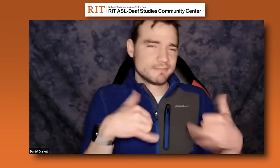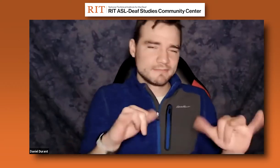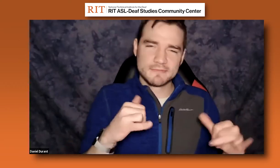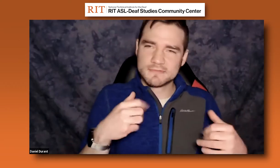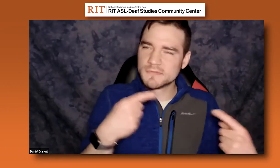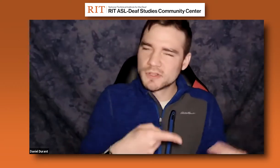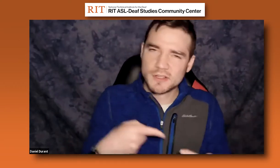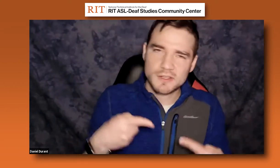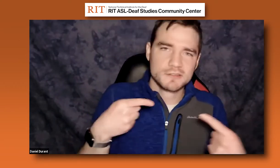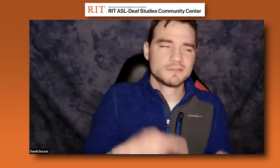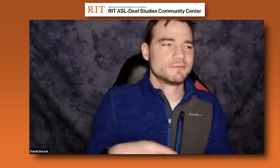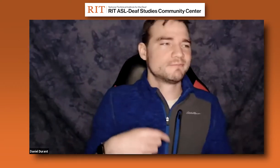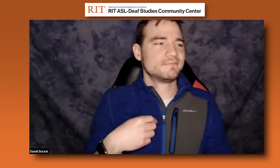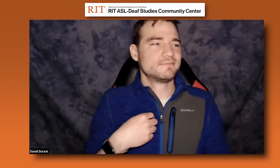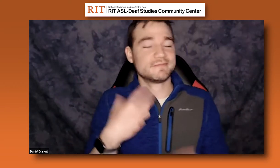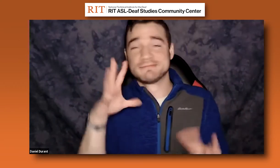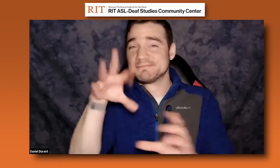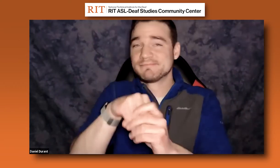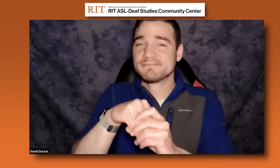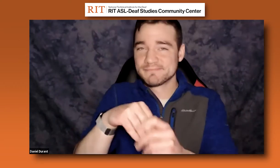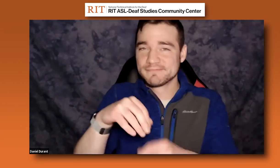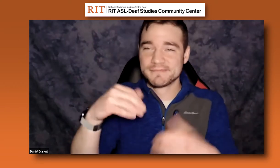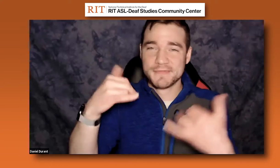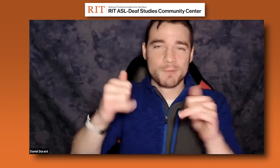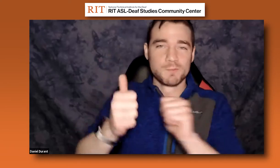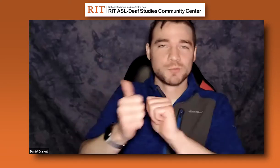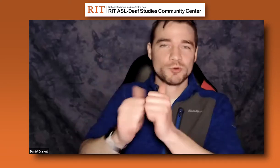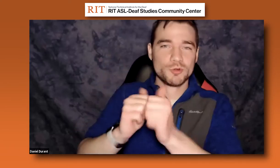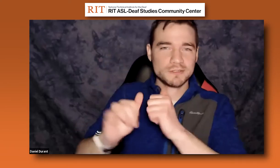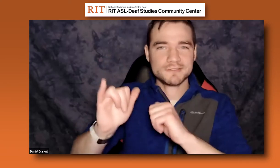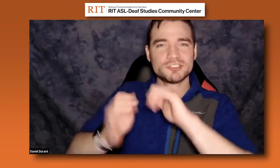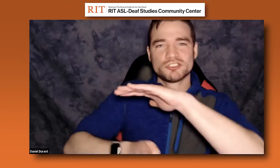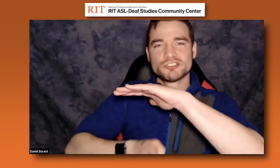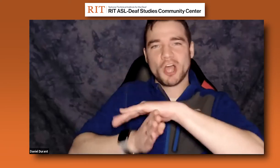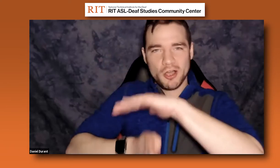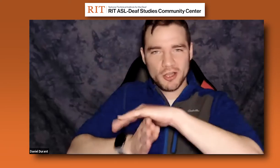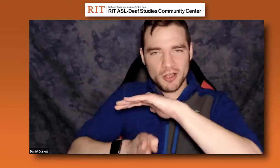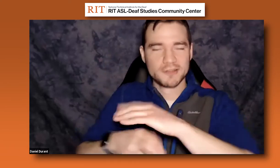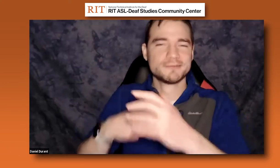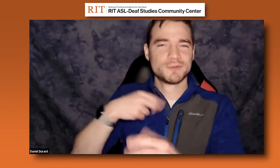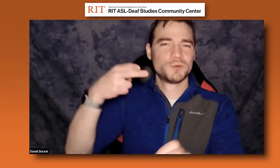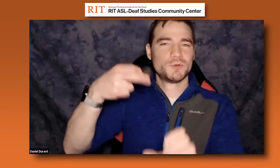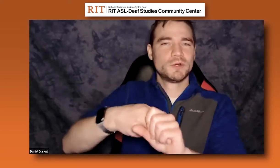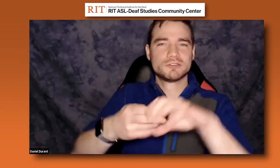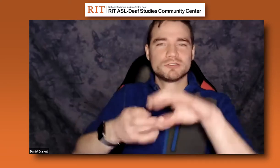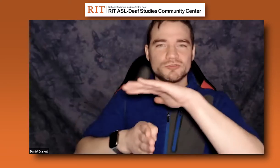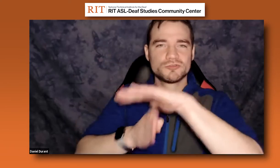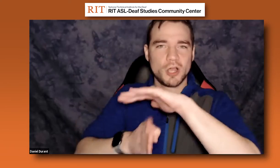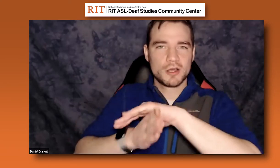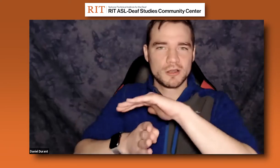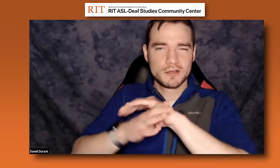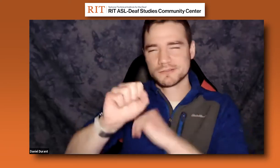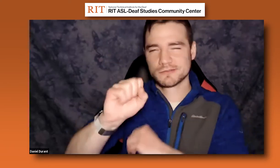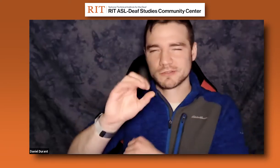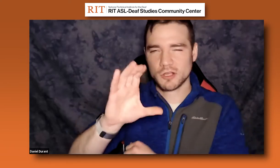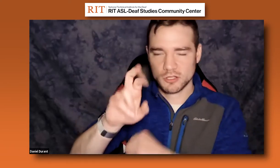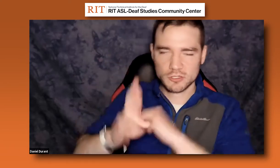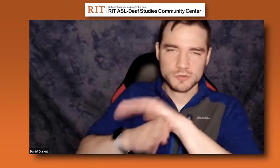But in this mainstream school, I struggled. I played sports. I joined the soccer team.